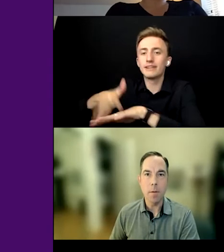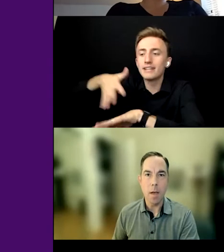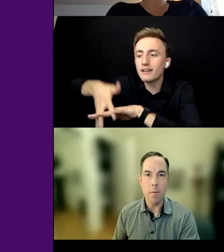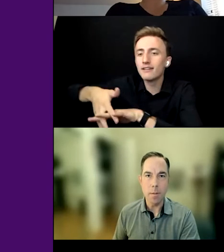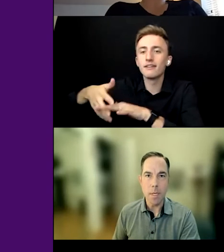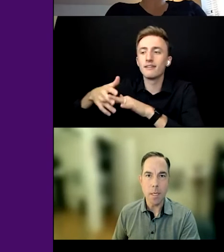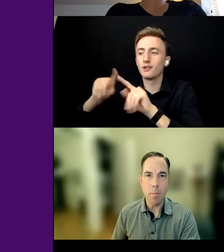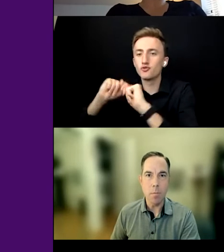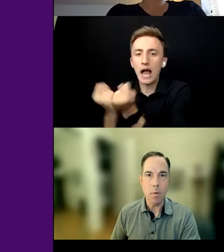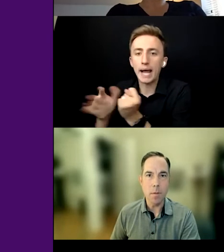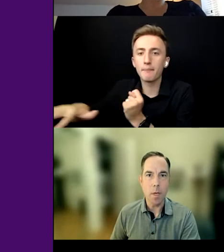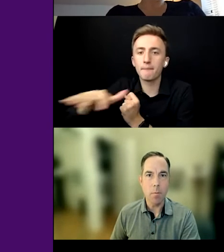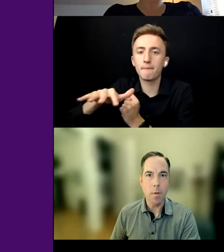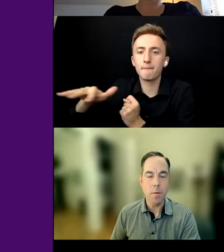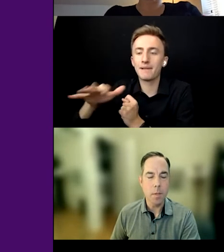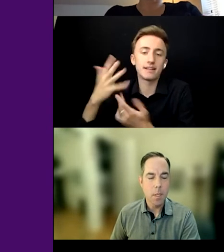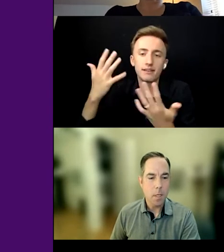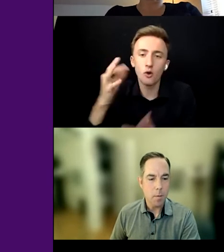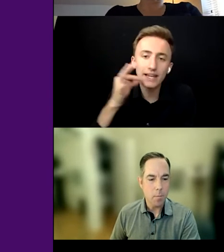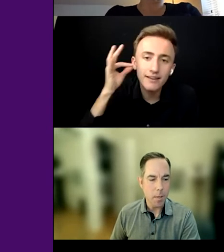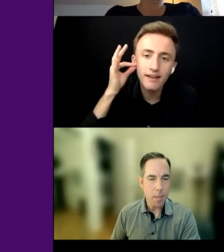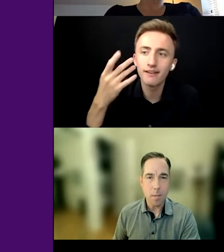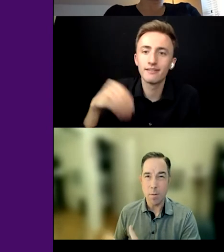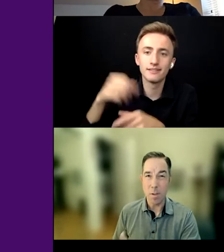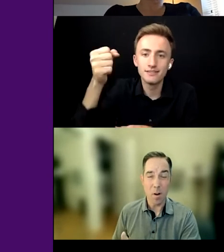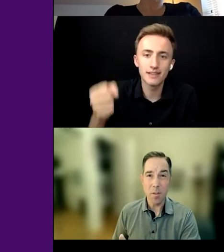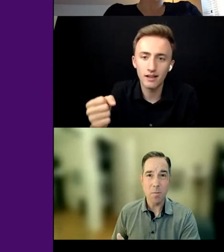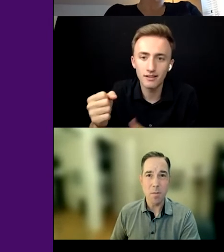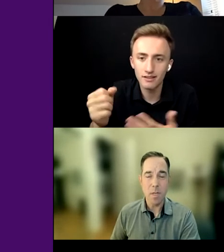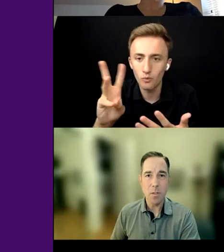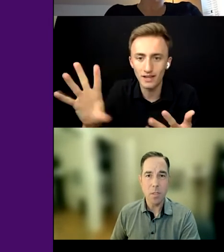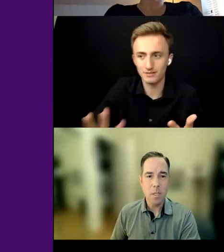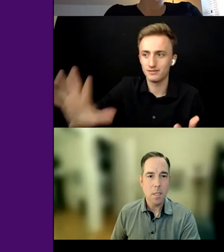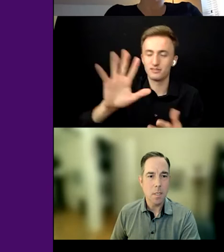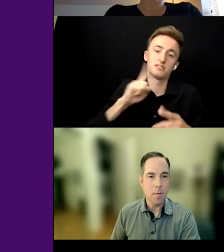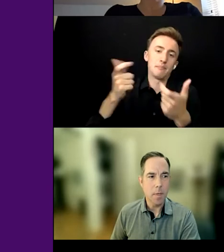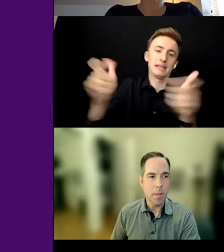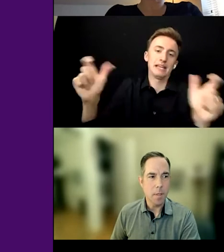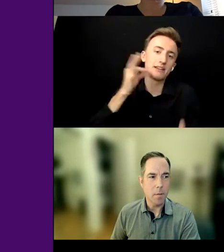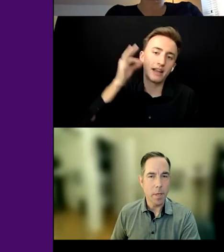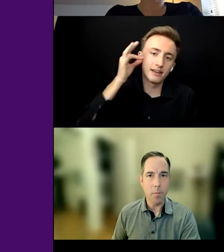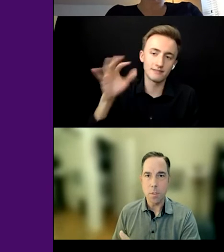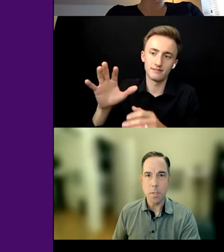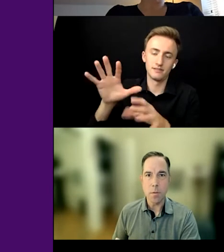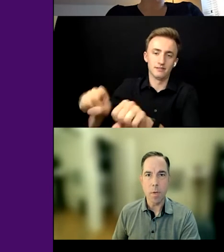Navajo people in the southwestern United States, a very large reservation in the language is written,